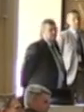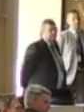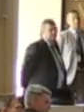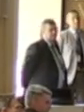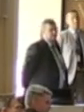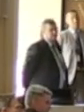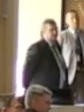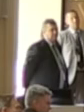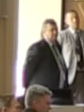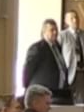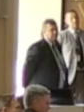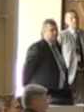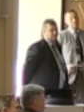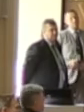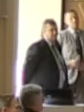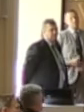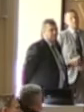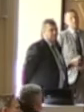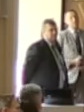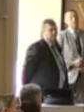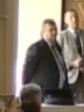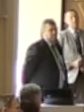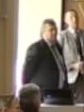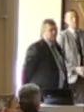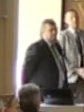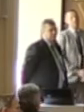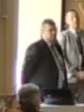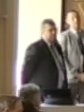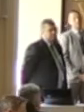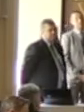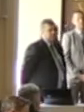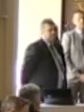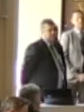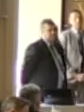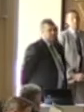we've heard some talk about longitudinal data you know building up a number of